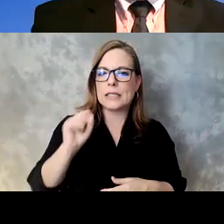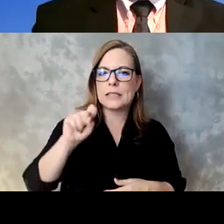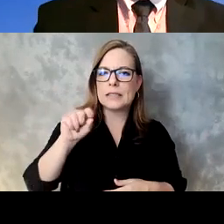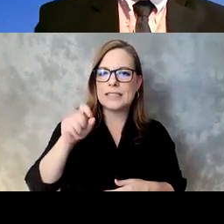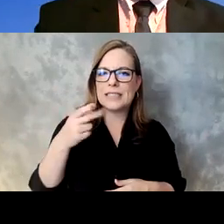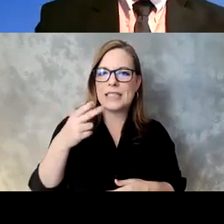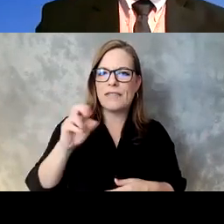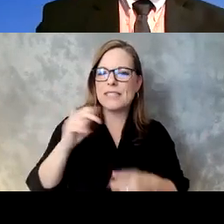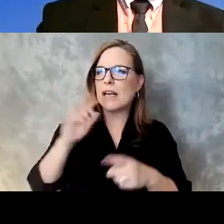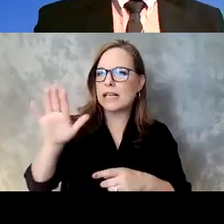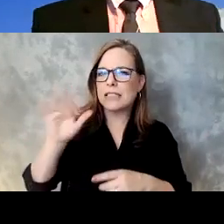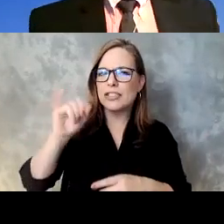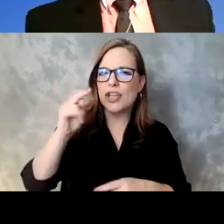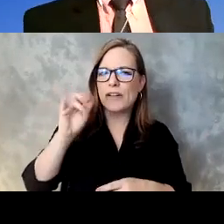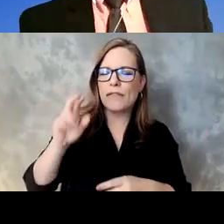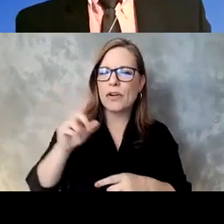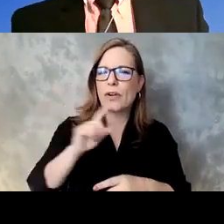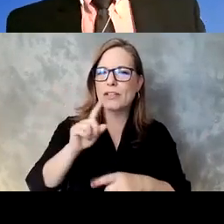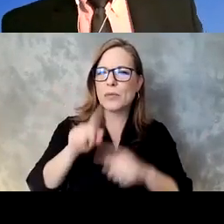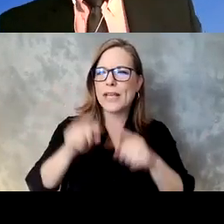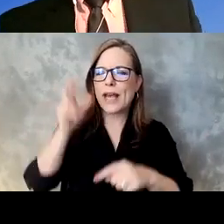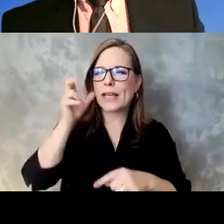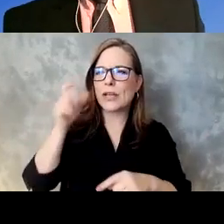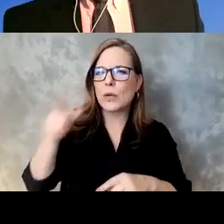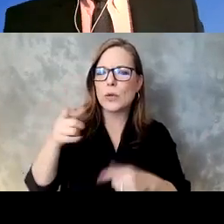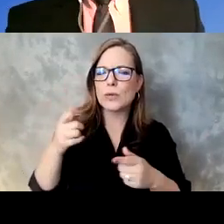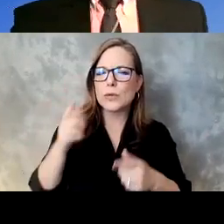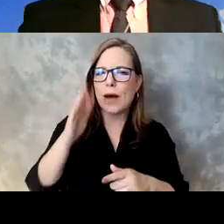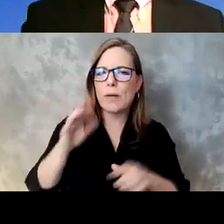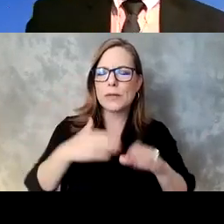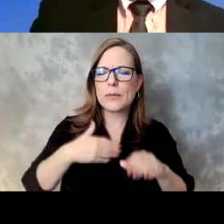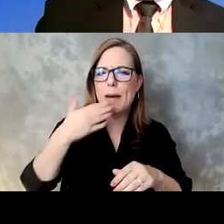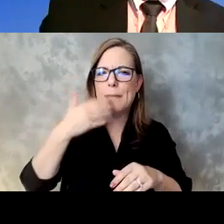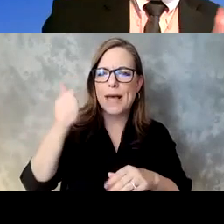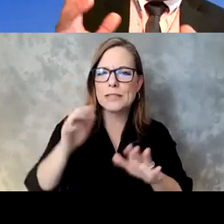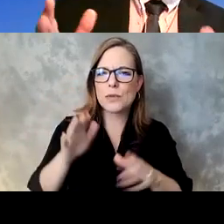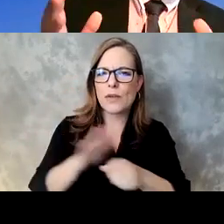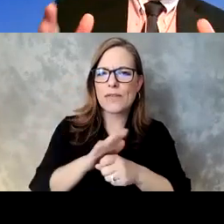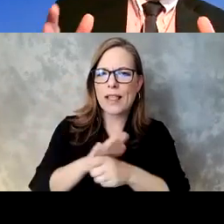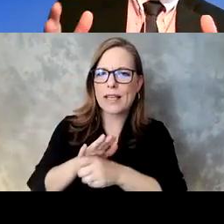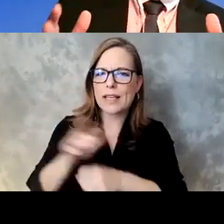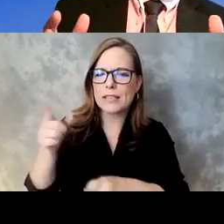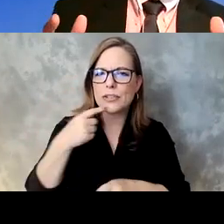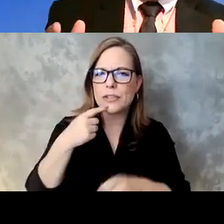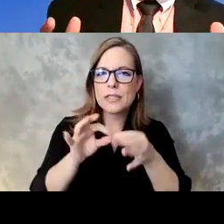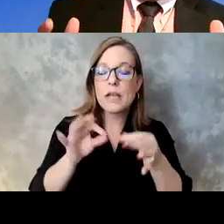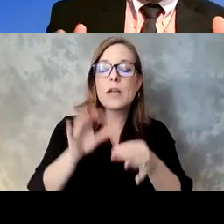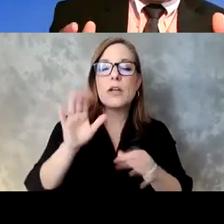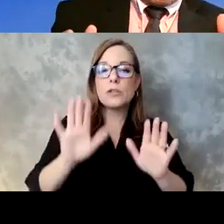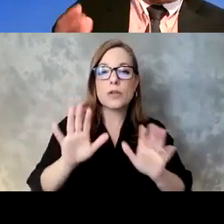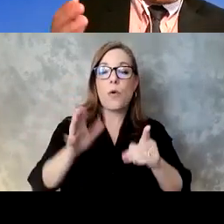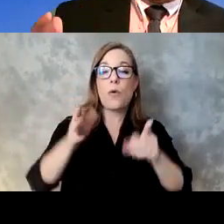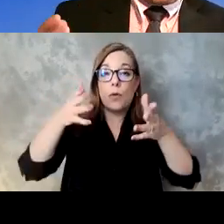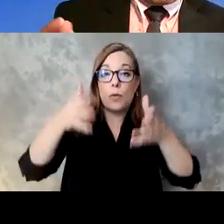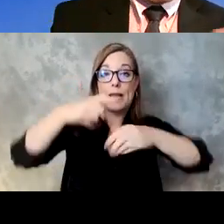so we're going to use the we want to use the remaining time that we have here with you